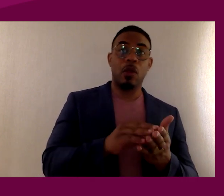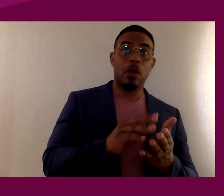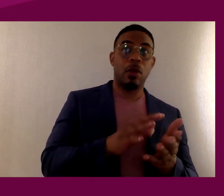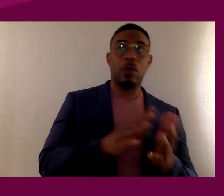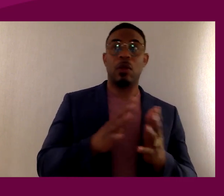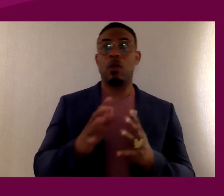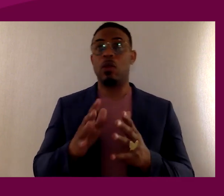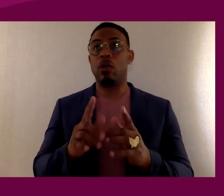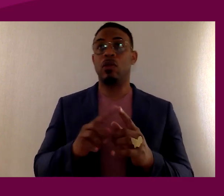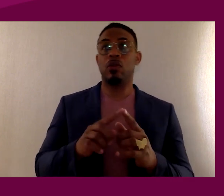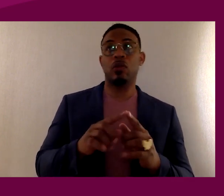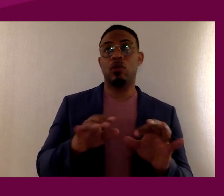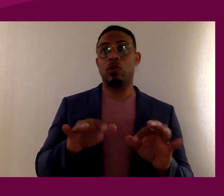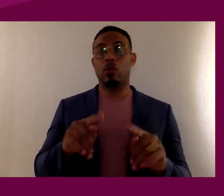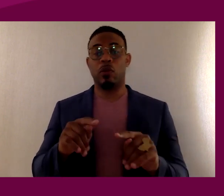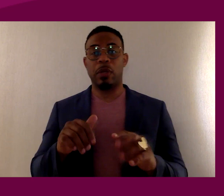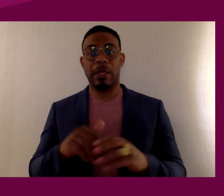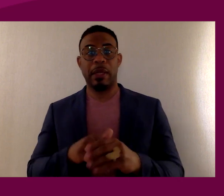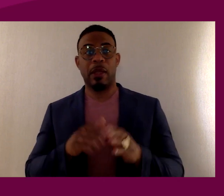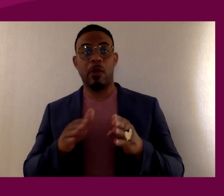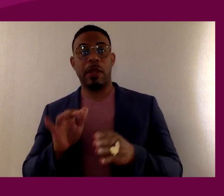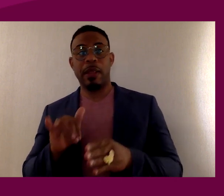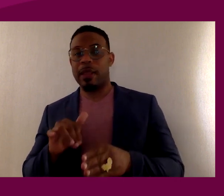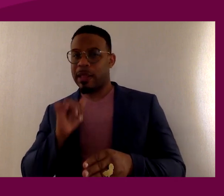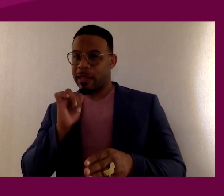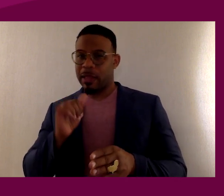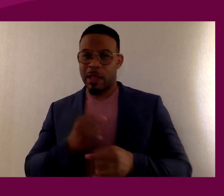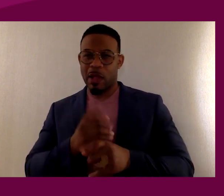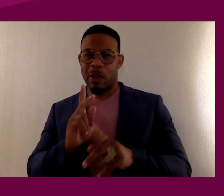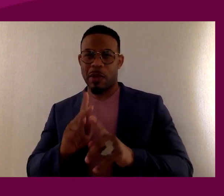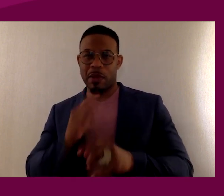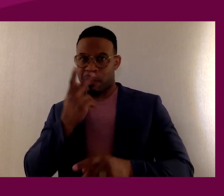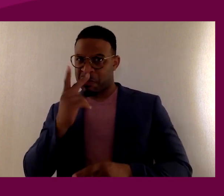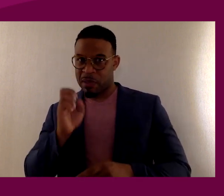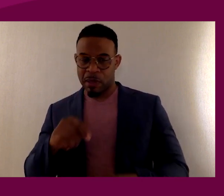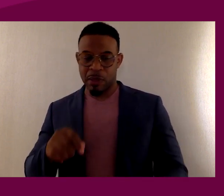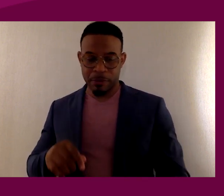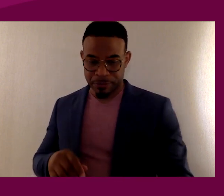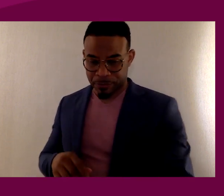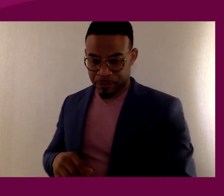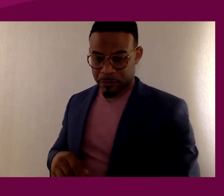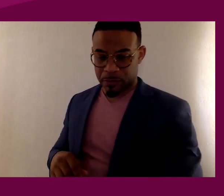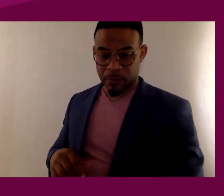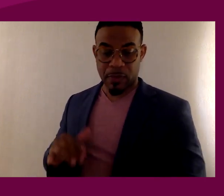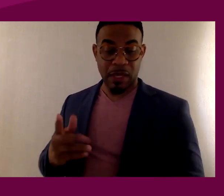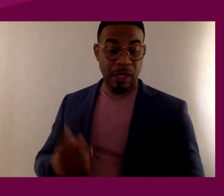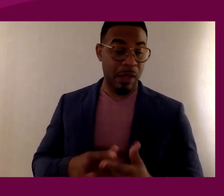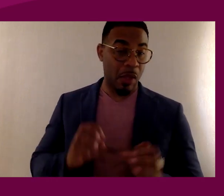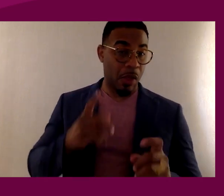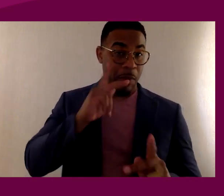skills. That's how you learn to do it in a way that doesn't cause people to be pissed at you.